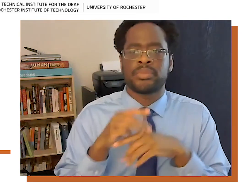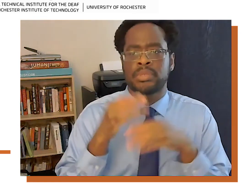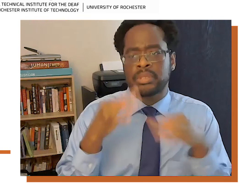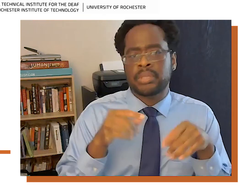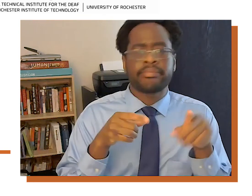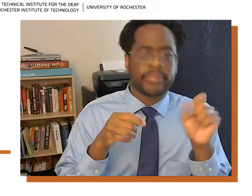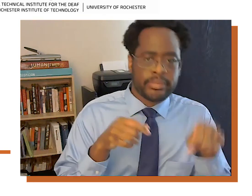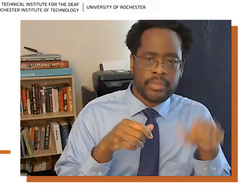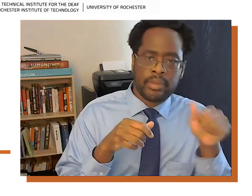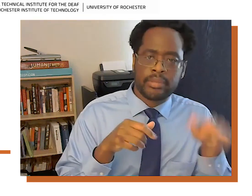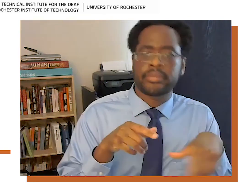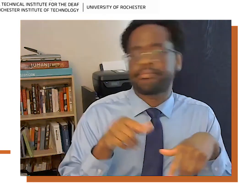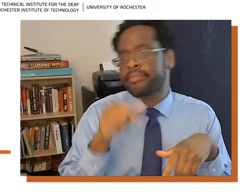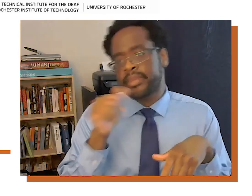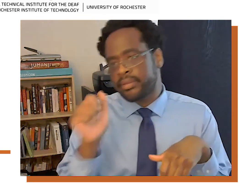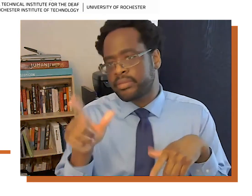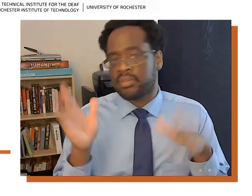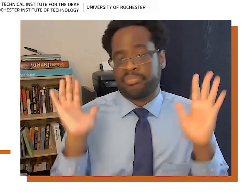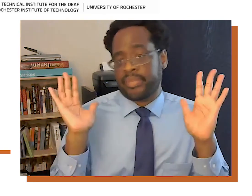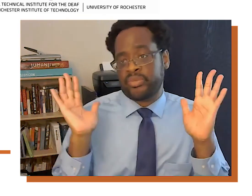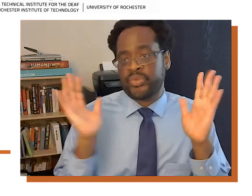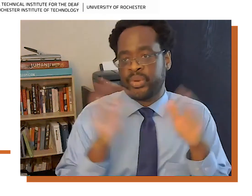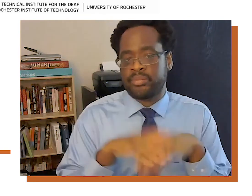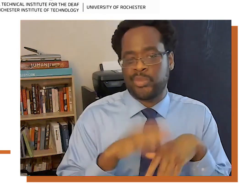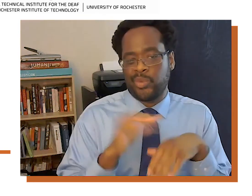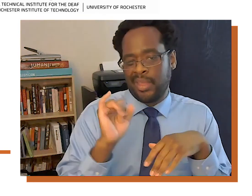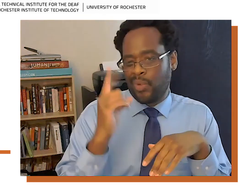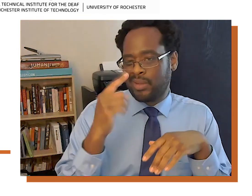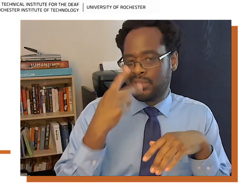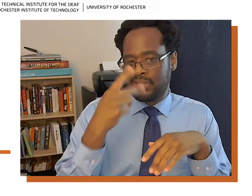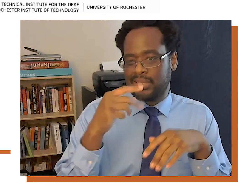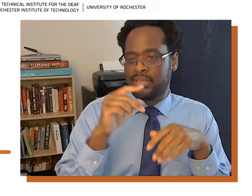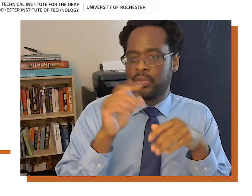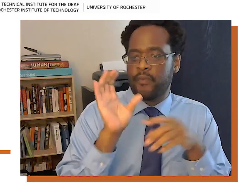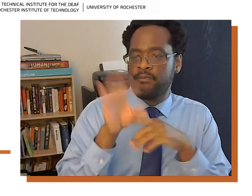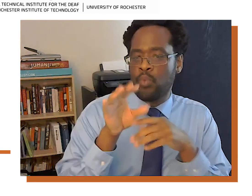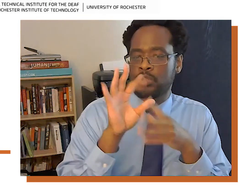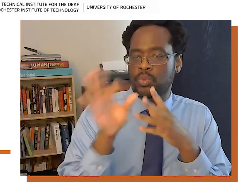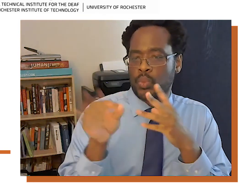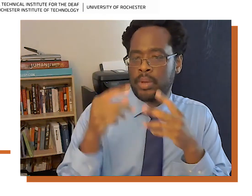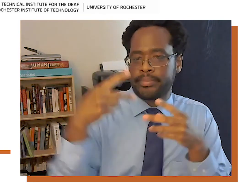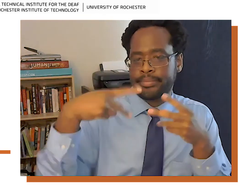that they would view, and they would, say, rate it as ASL or not ASL...